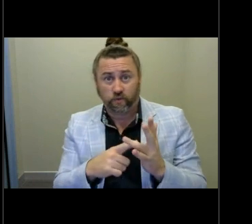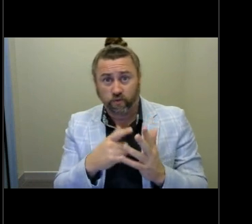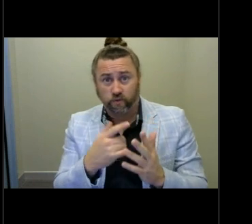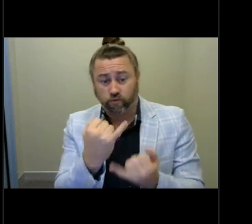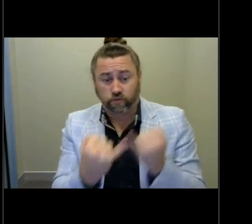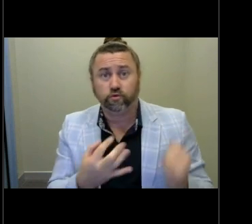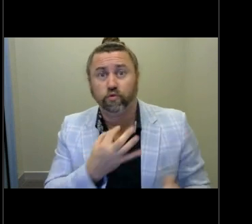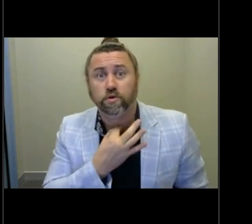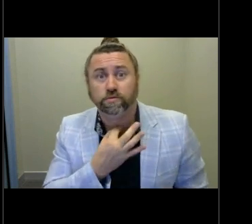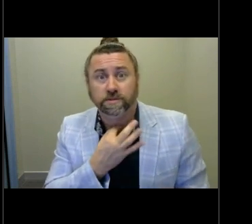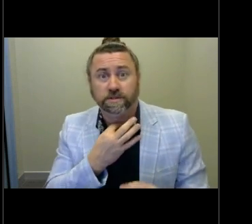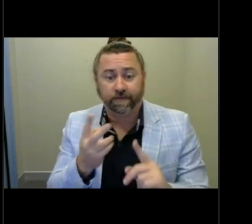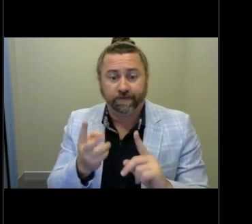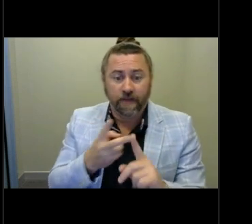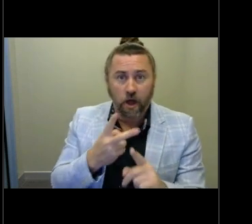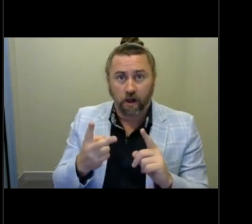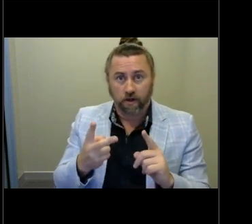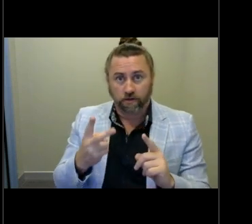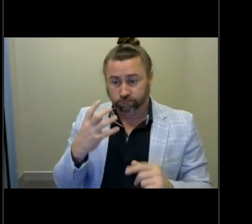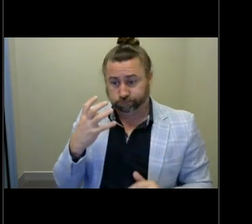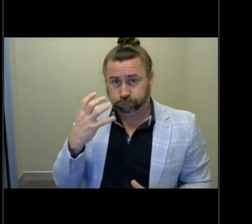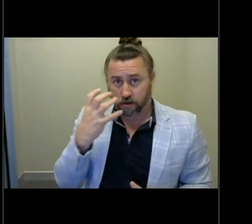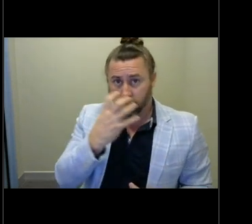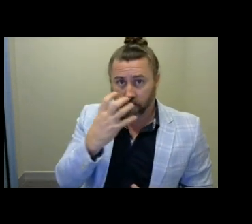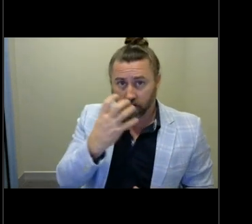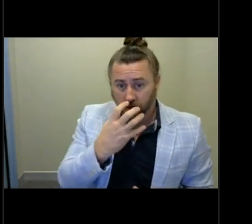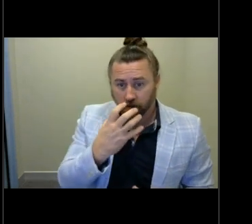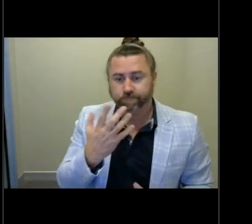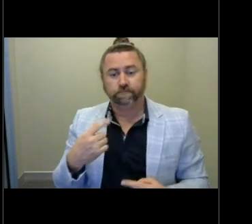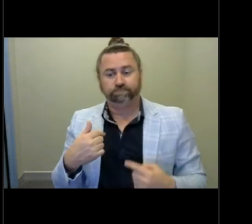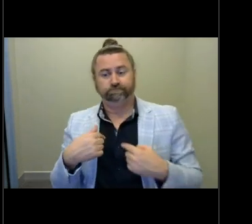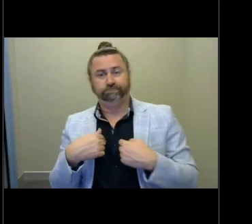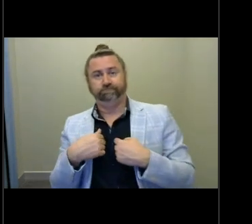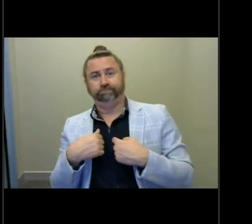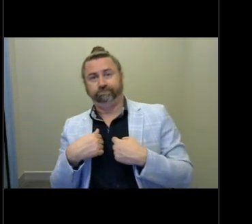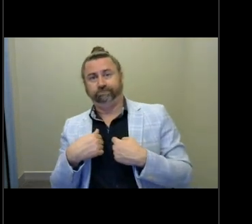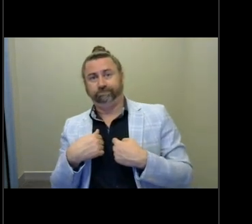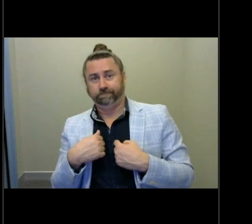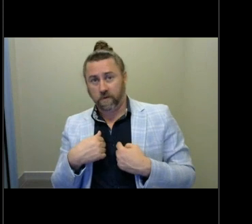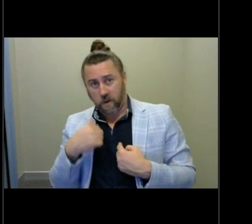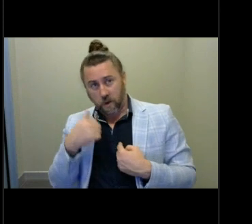So it's super important for clients to assess, okay, based on what's happening for me, what